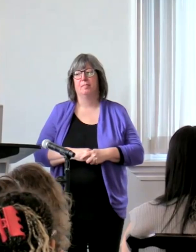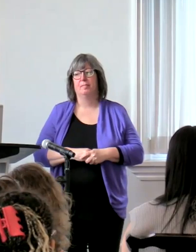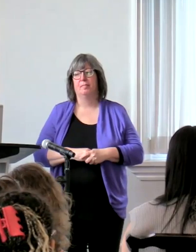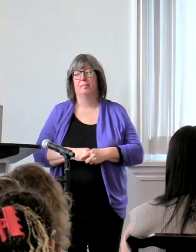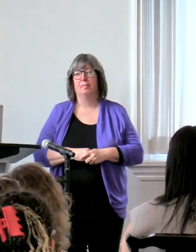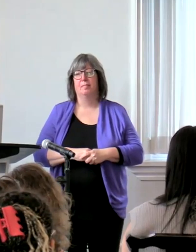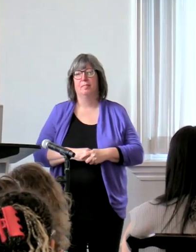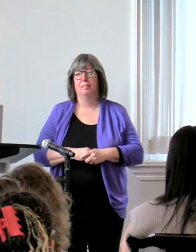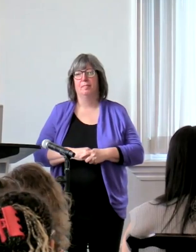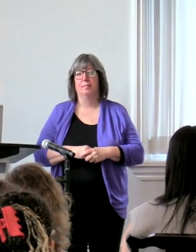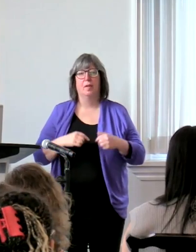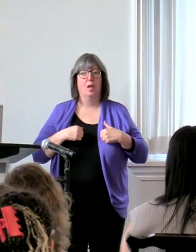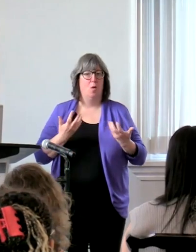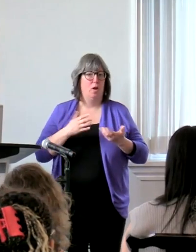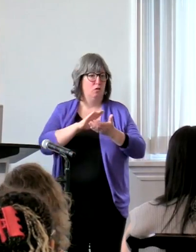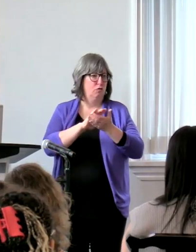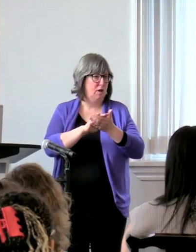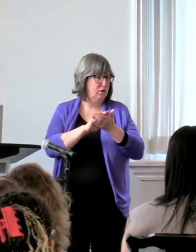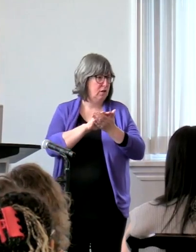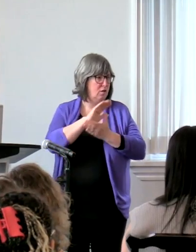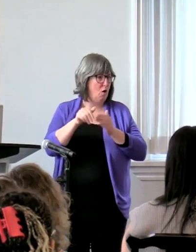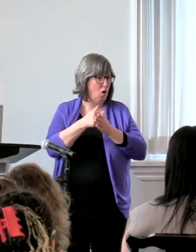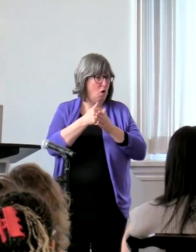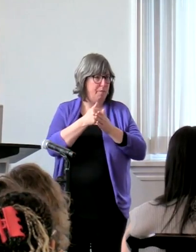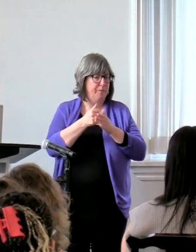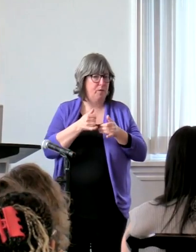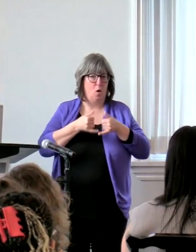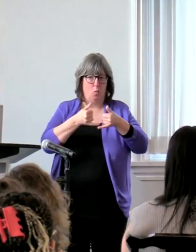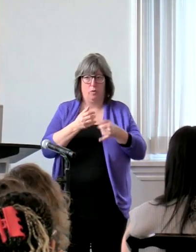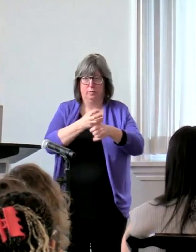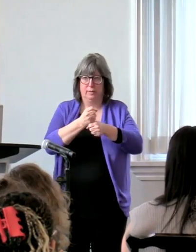I also wanted to congratulate all the awards recipients